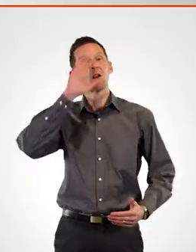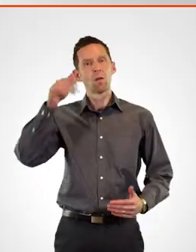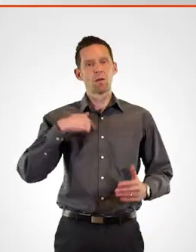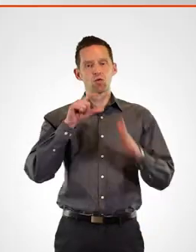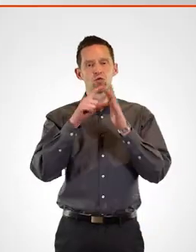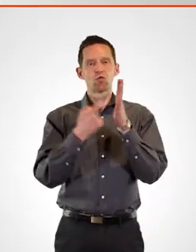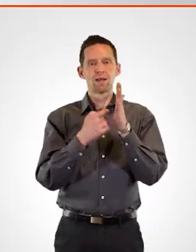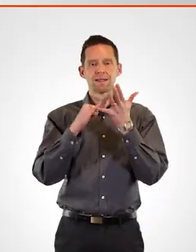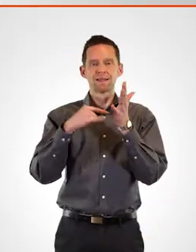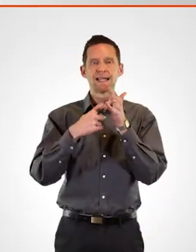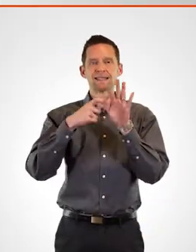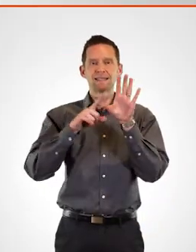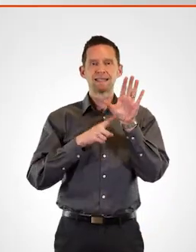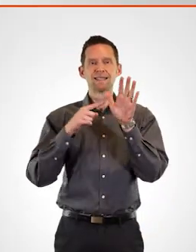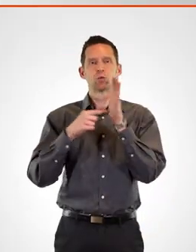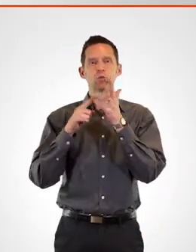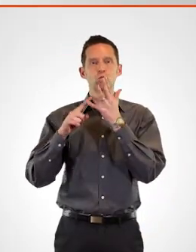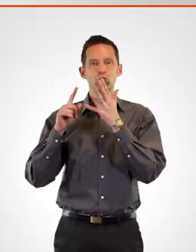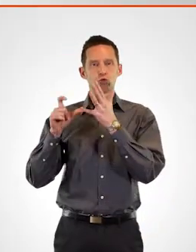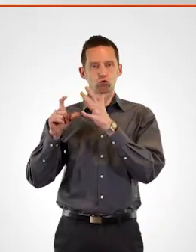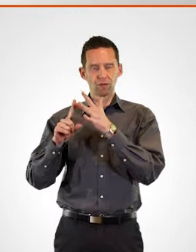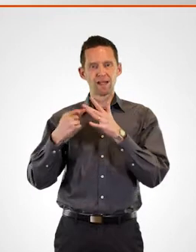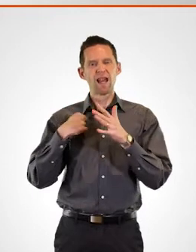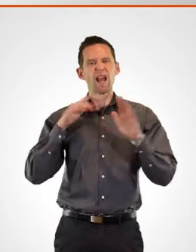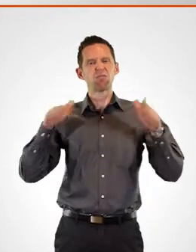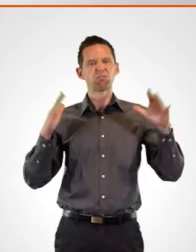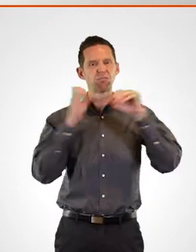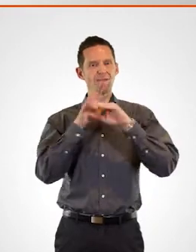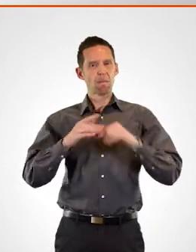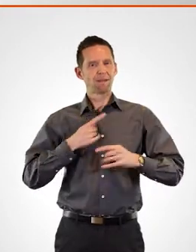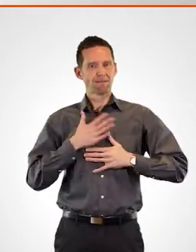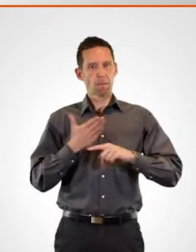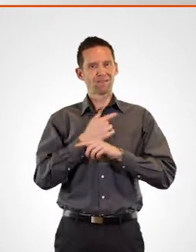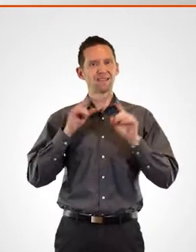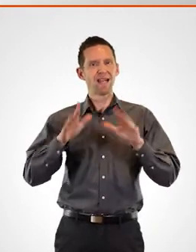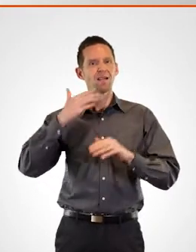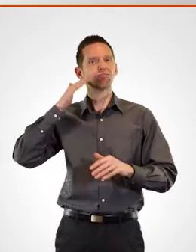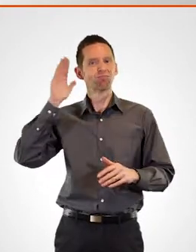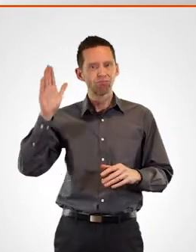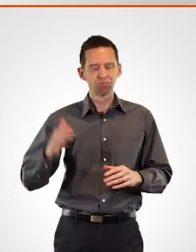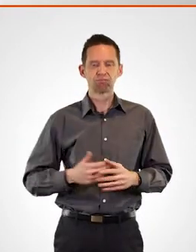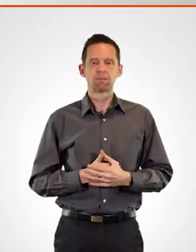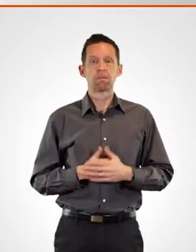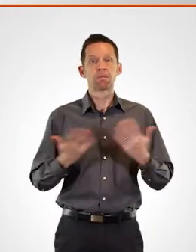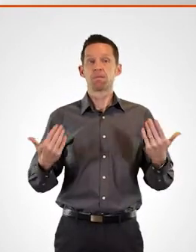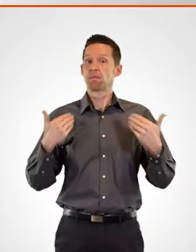Hello. I'm Dr Stacey Tucci. I'm going to give you a brief introduction to myself before we get started in today's lecture.